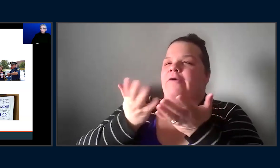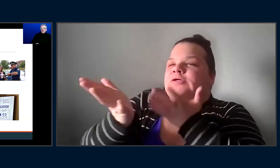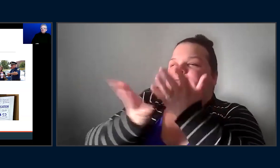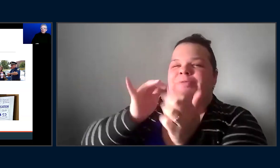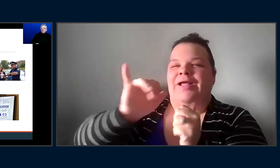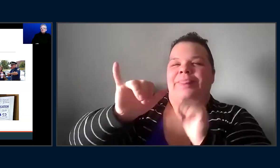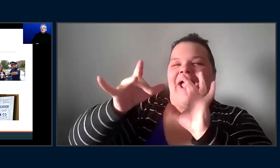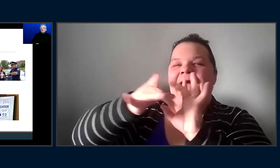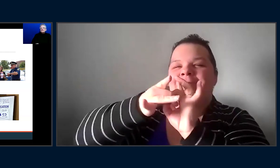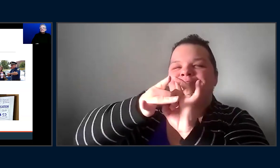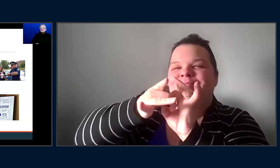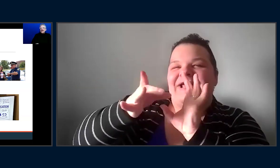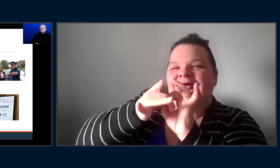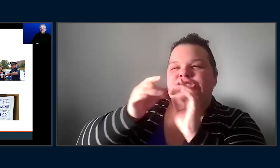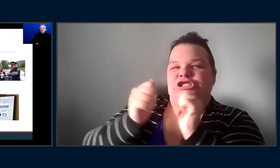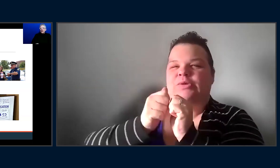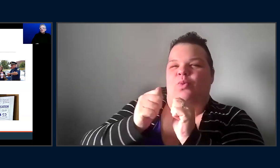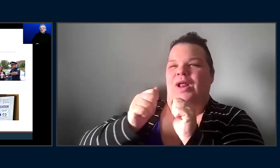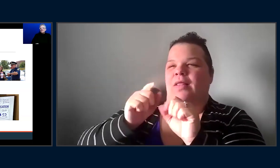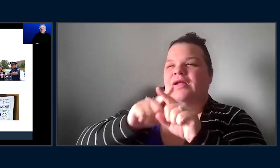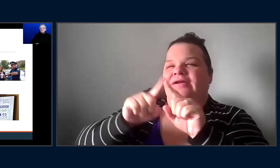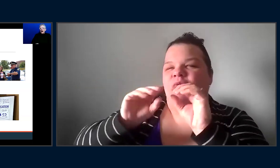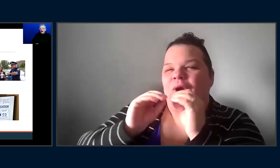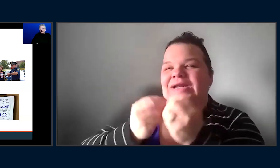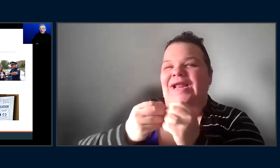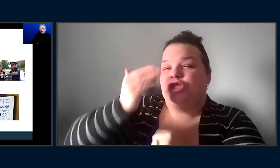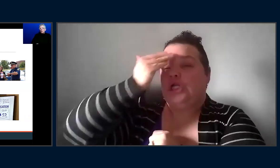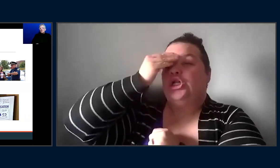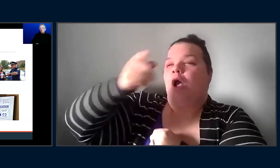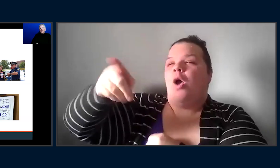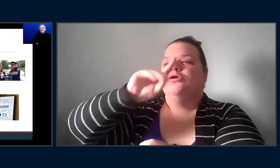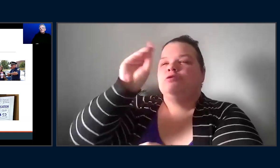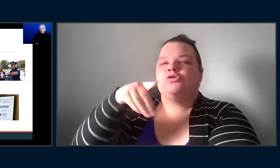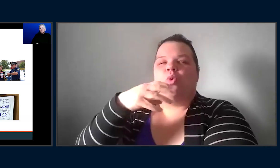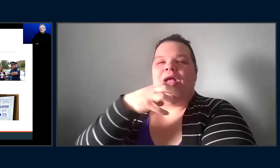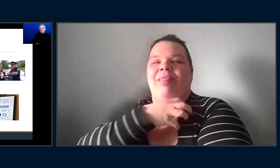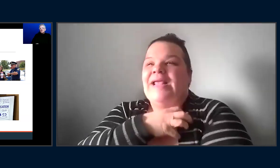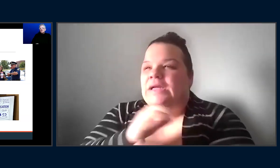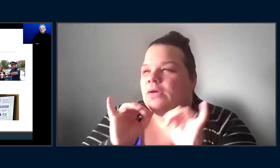officers were there as well. And it was very nice to have that interaction and that bond with a variety